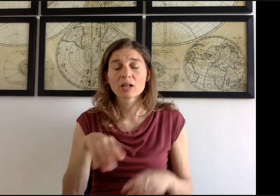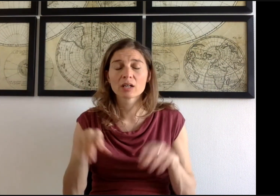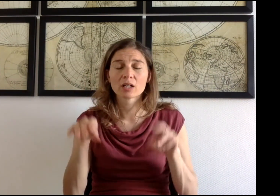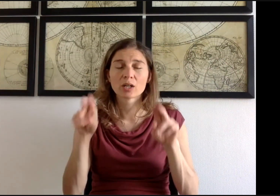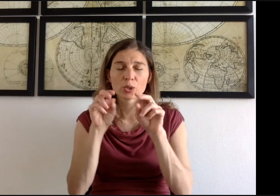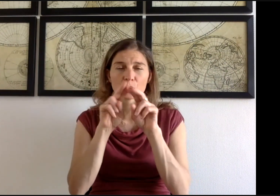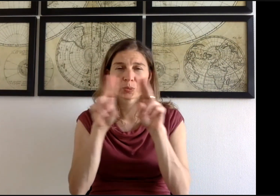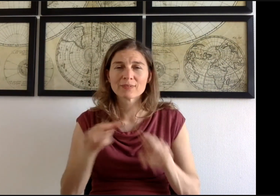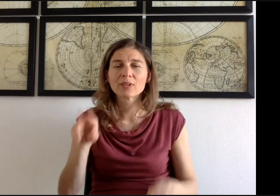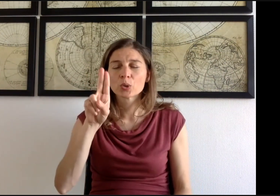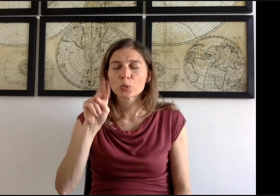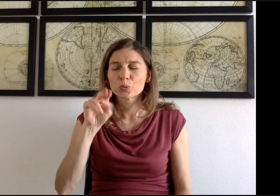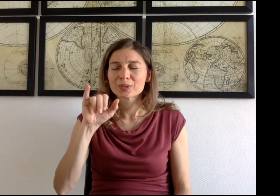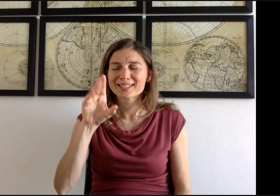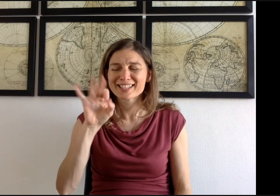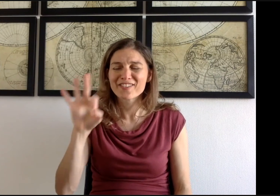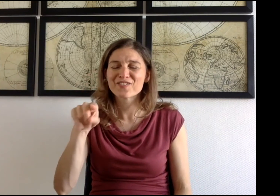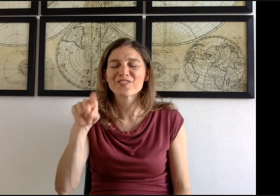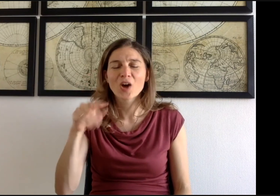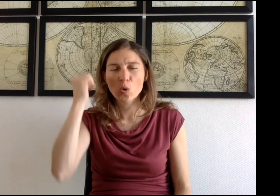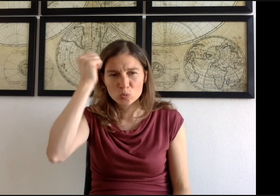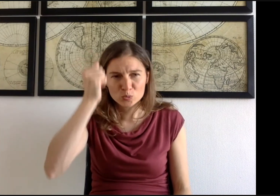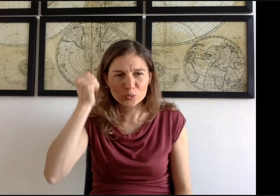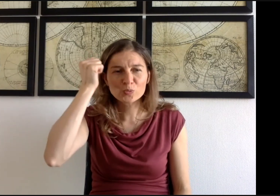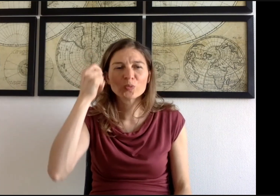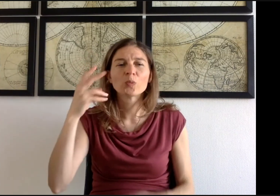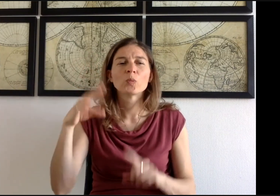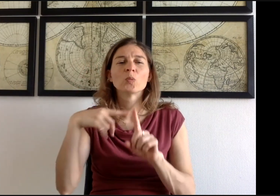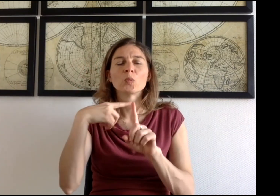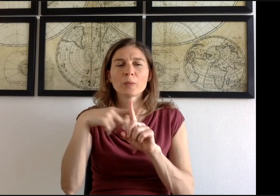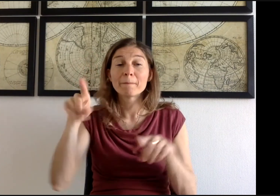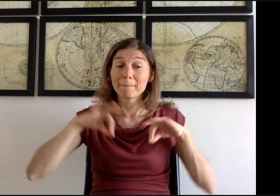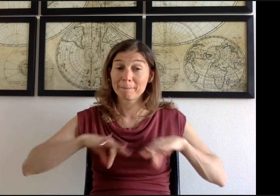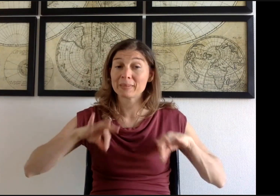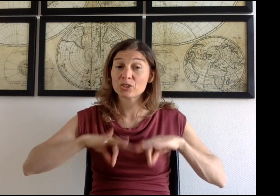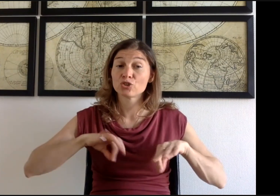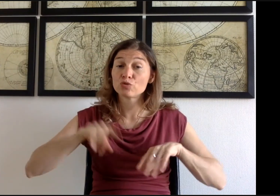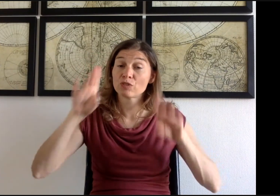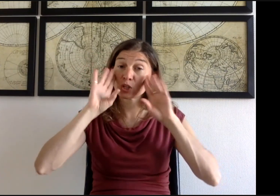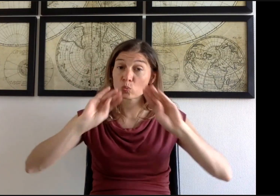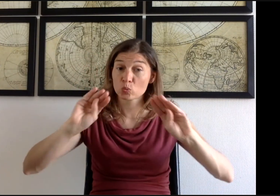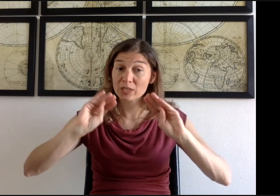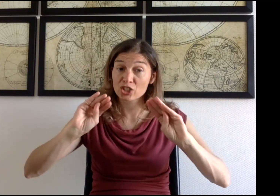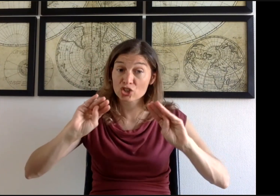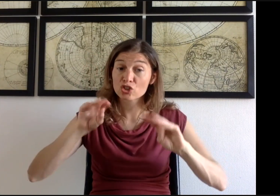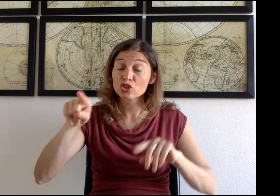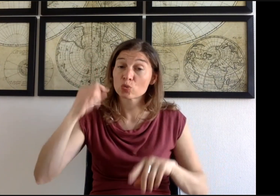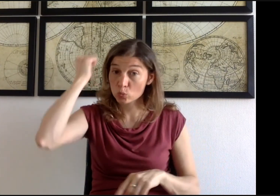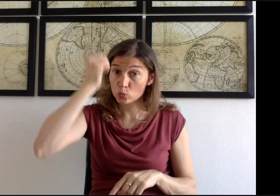[IN OTHER LANGUAGE]